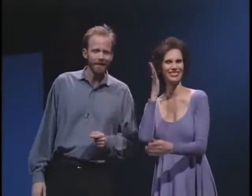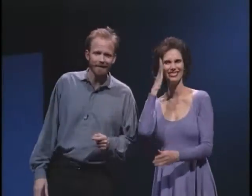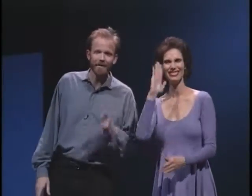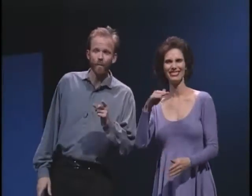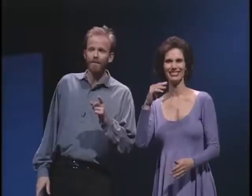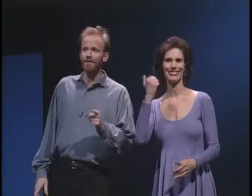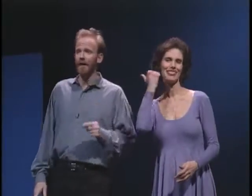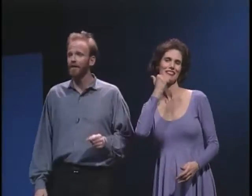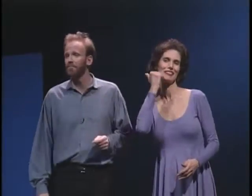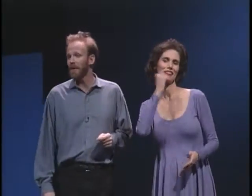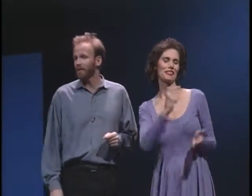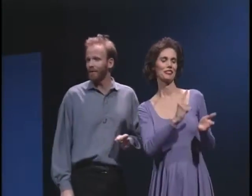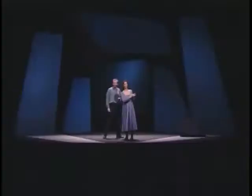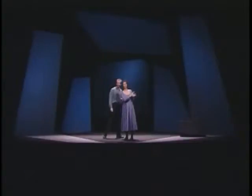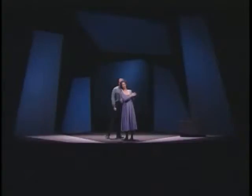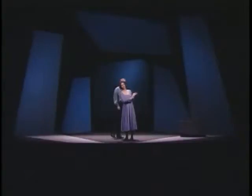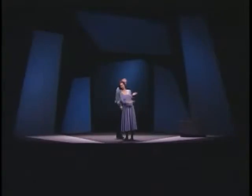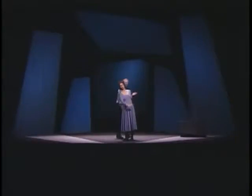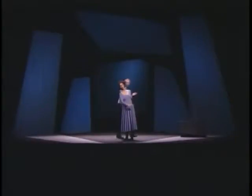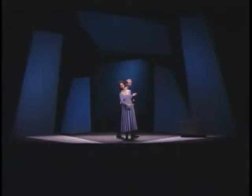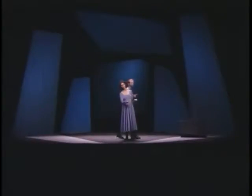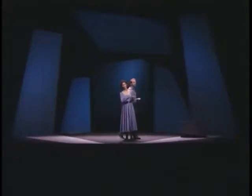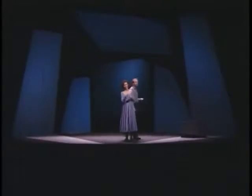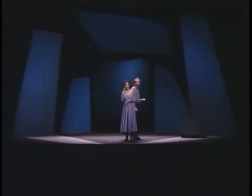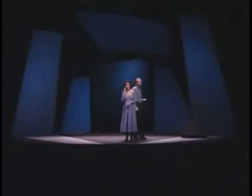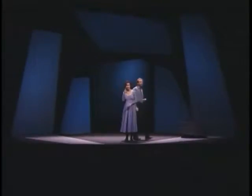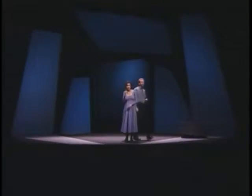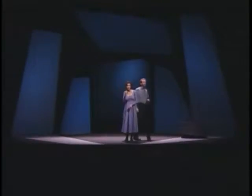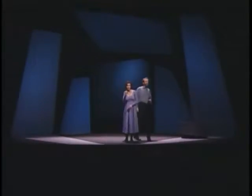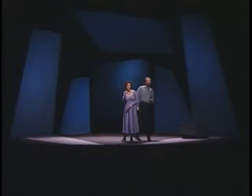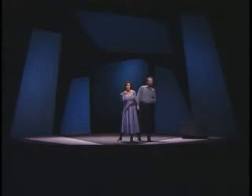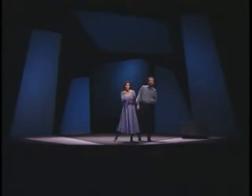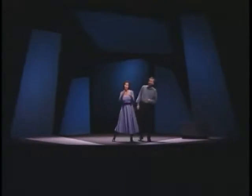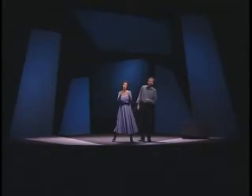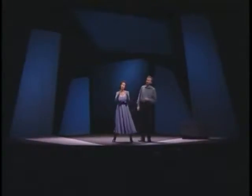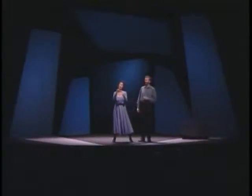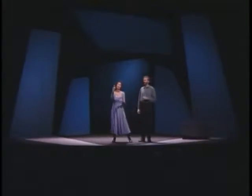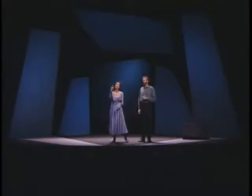at least once a day in the paper or see it as a human interest story on TV but